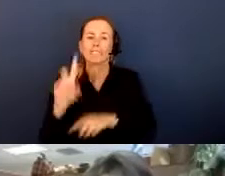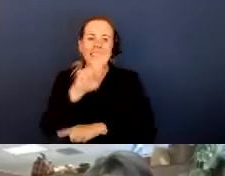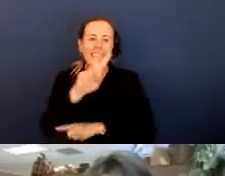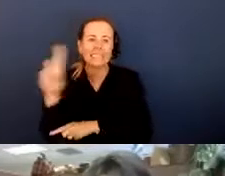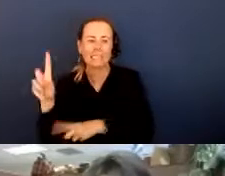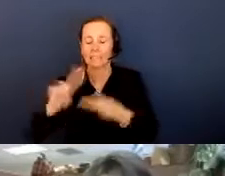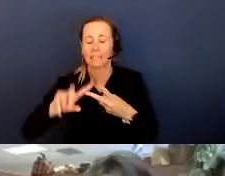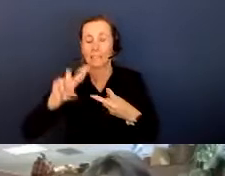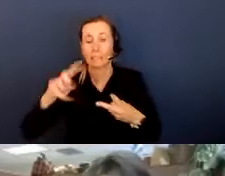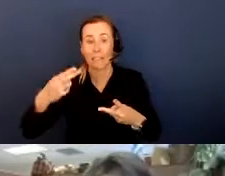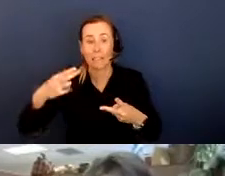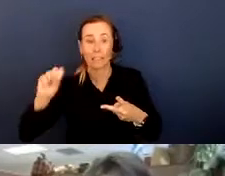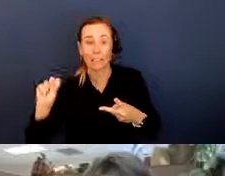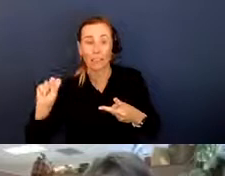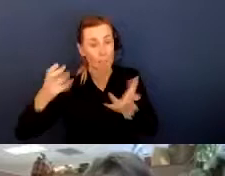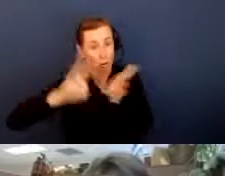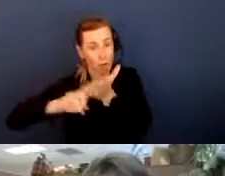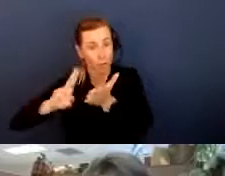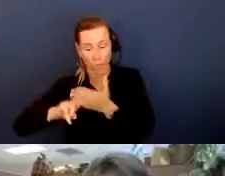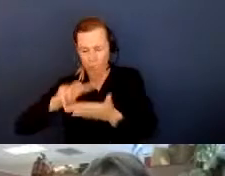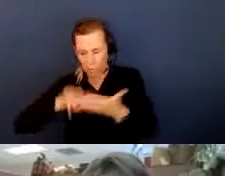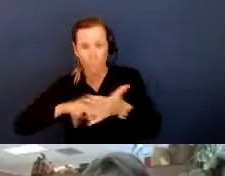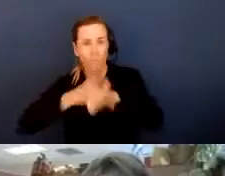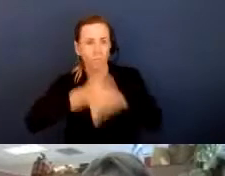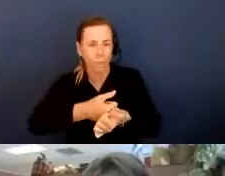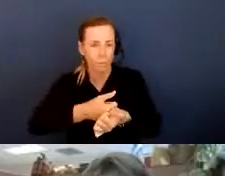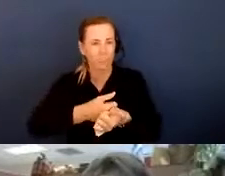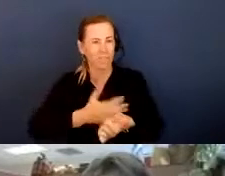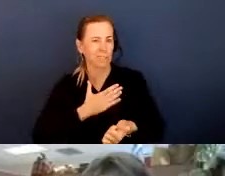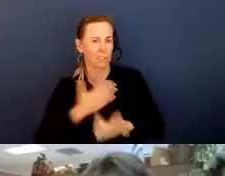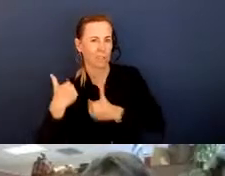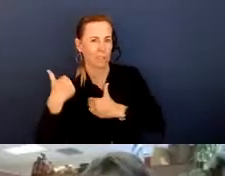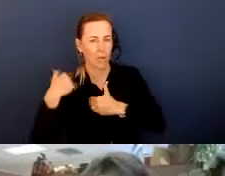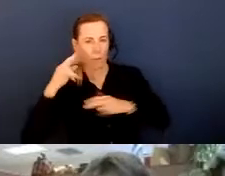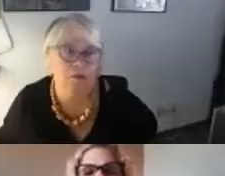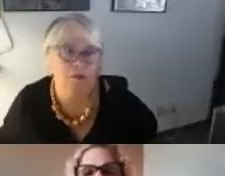DDD and DHS contracts are being followed. (off-screen): My responsibilities include